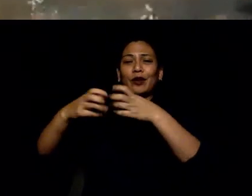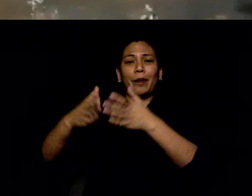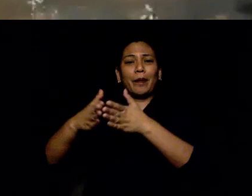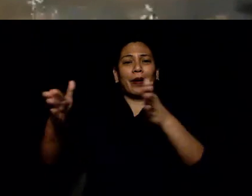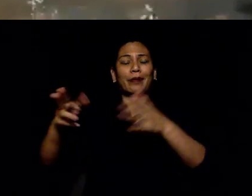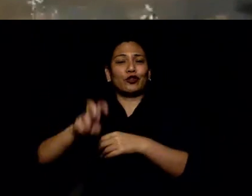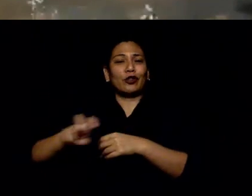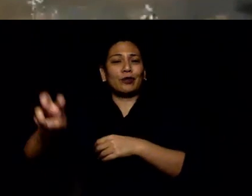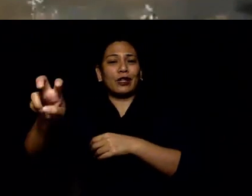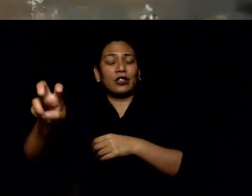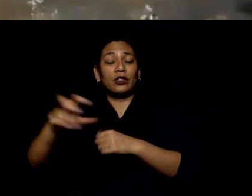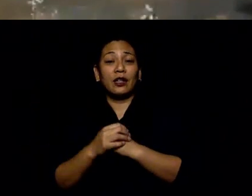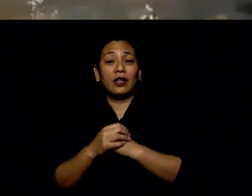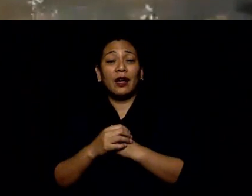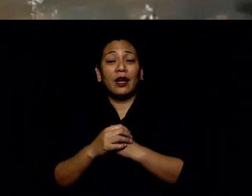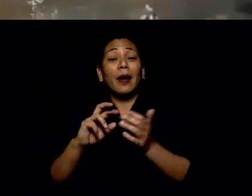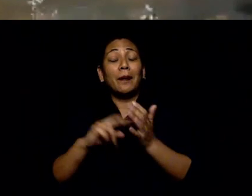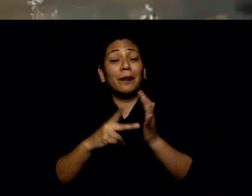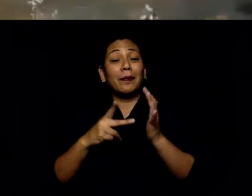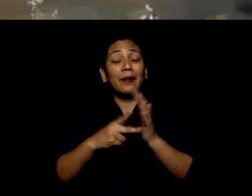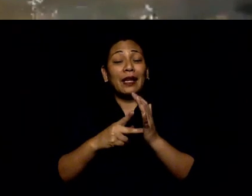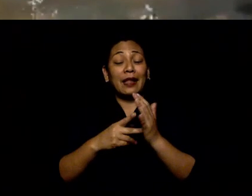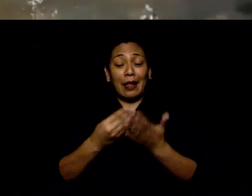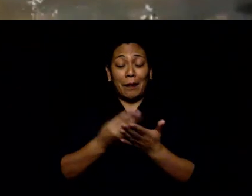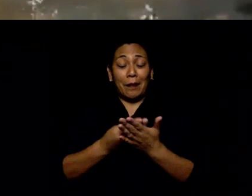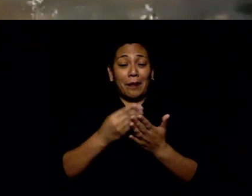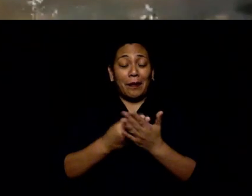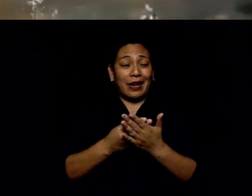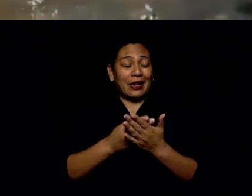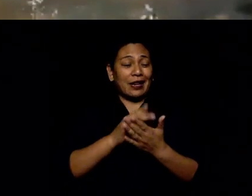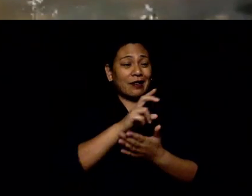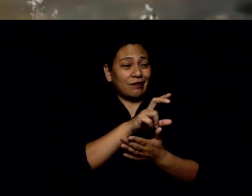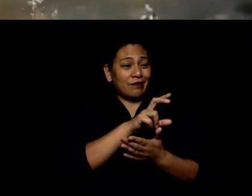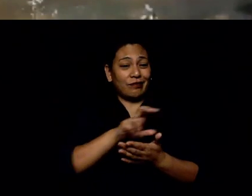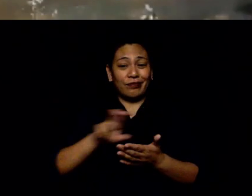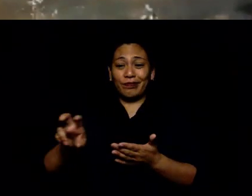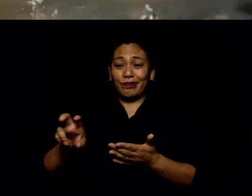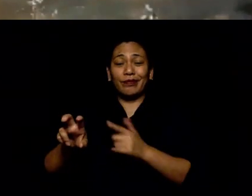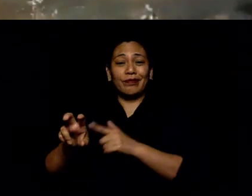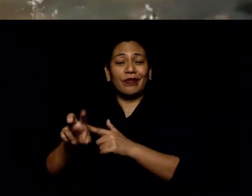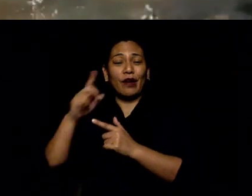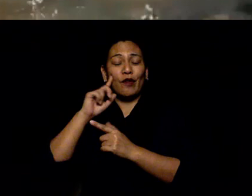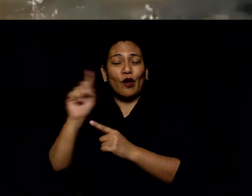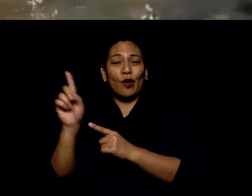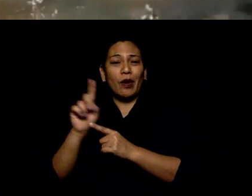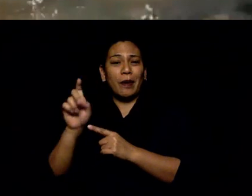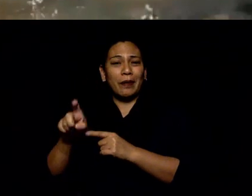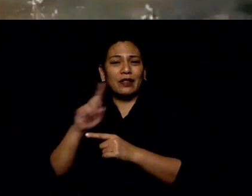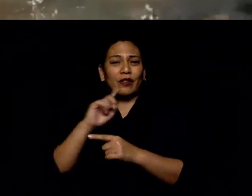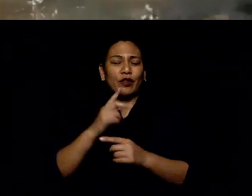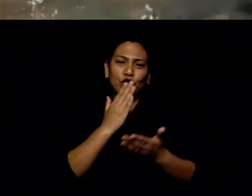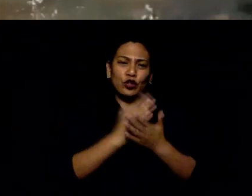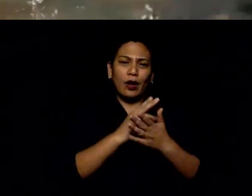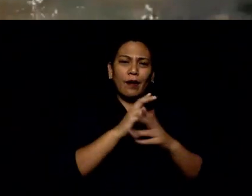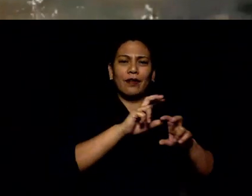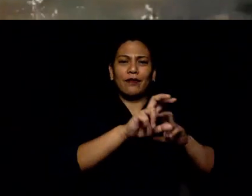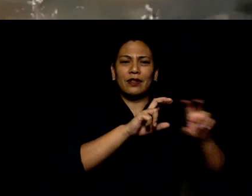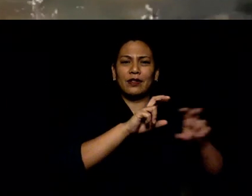So it's moving a lot of money to where it needs to be and stop investing in the fossil fuel extraction.